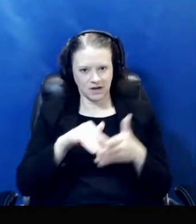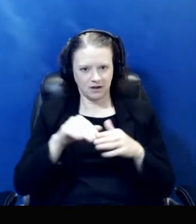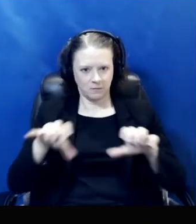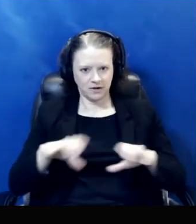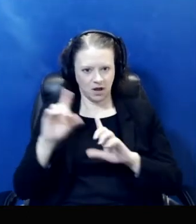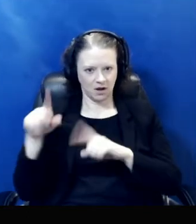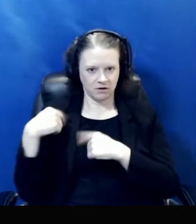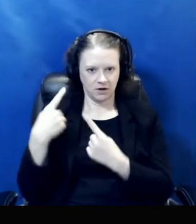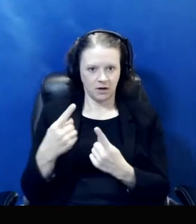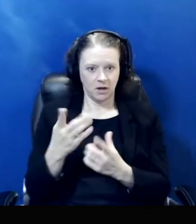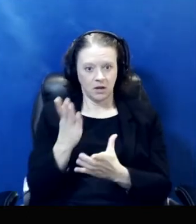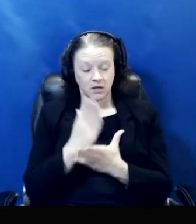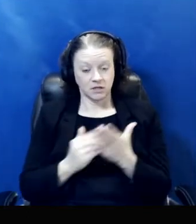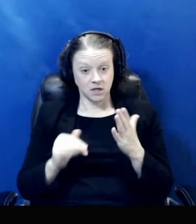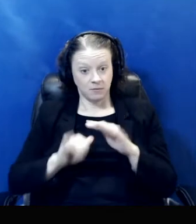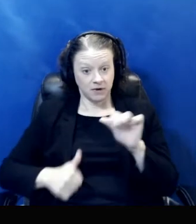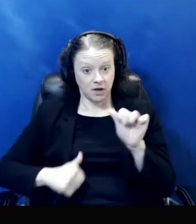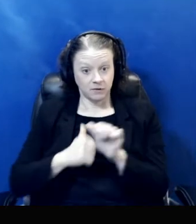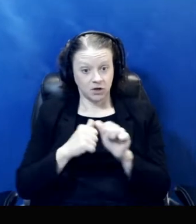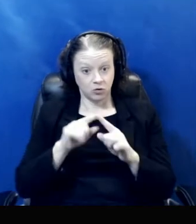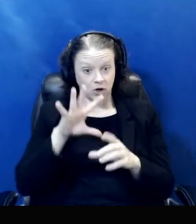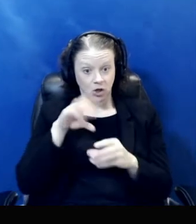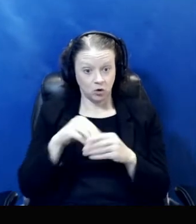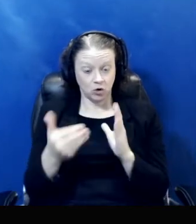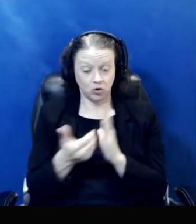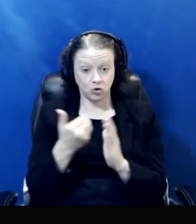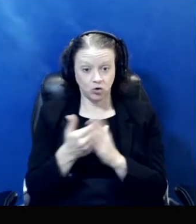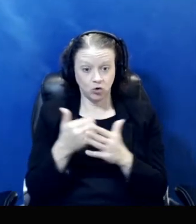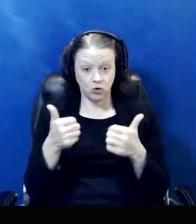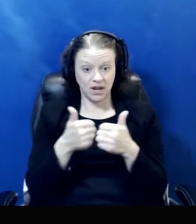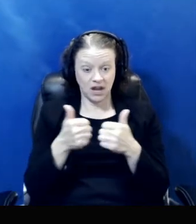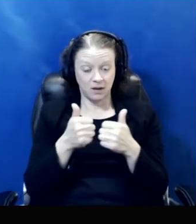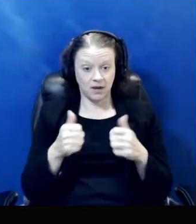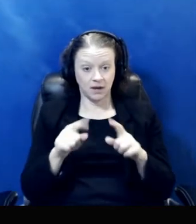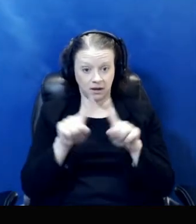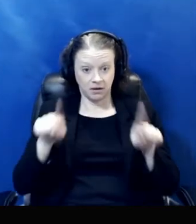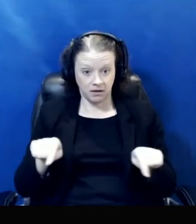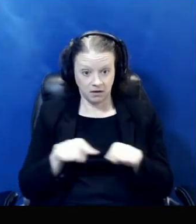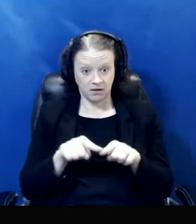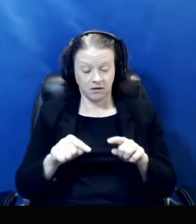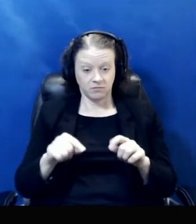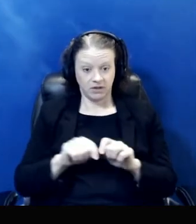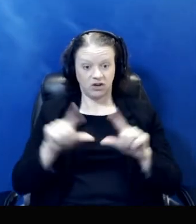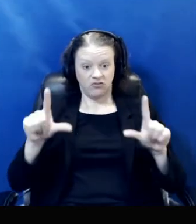have been updated to include new gaming interfaces that weren't addressed in the previous XAGs.